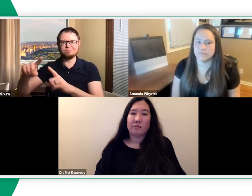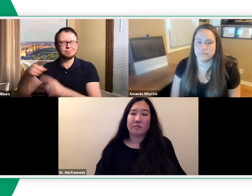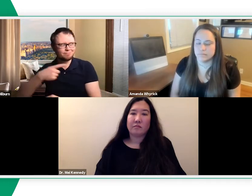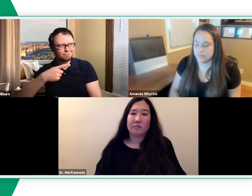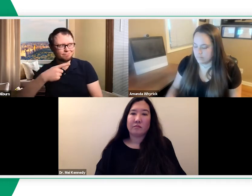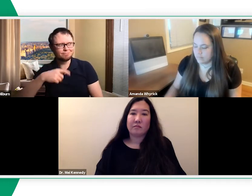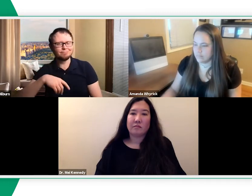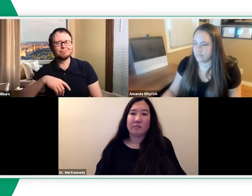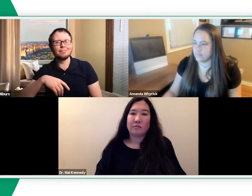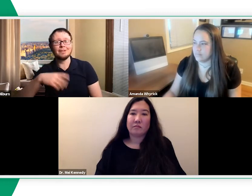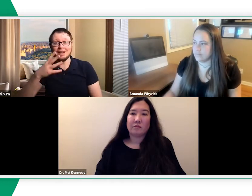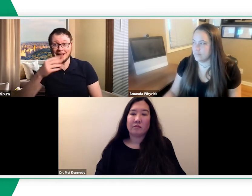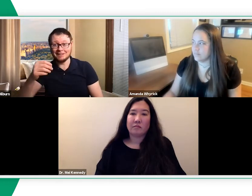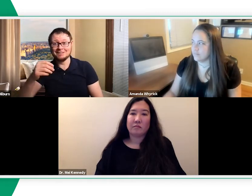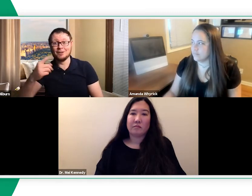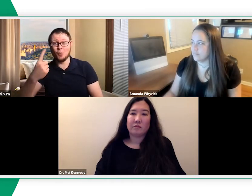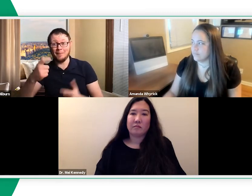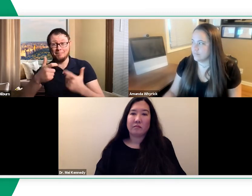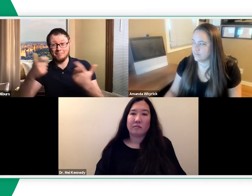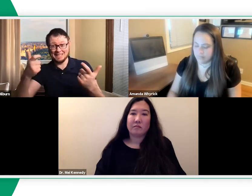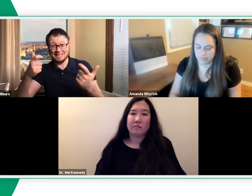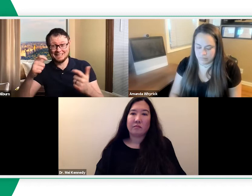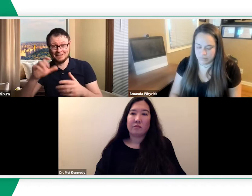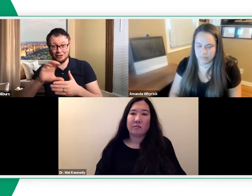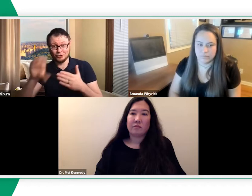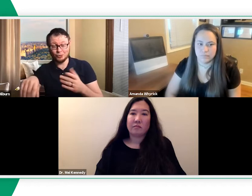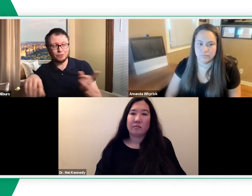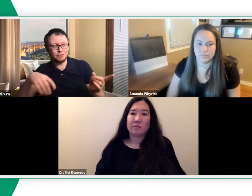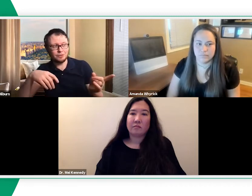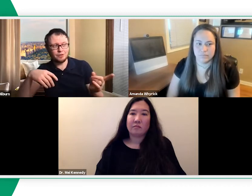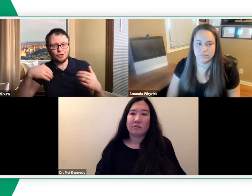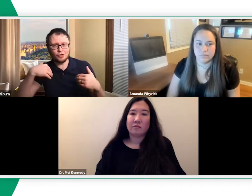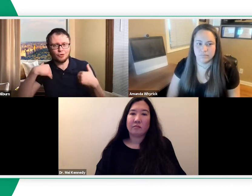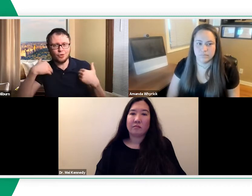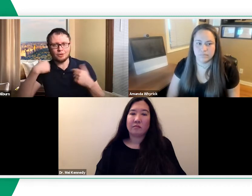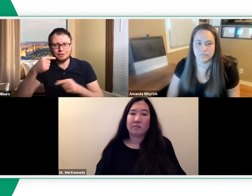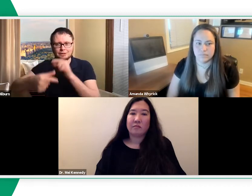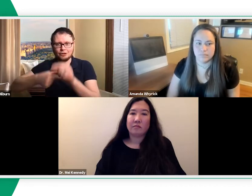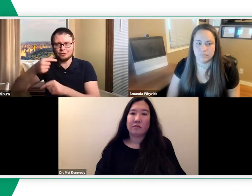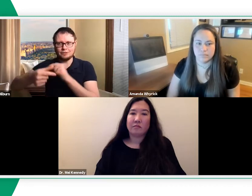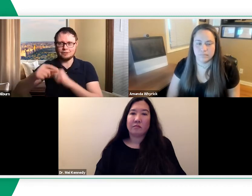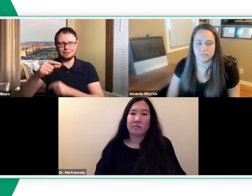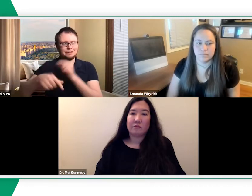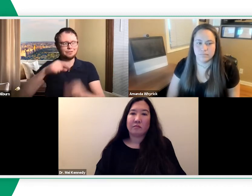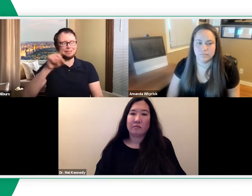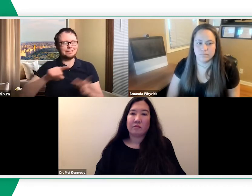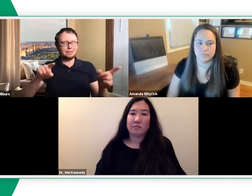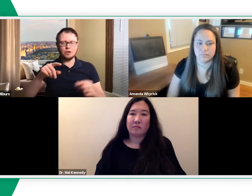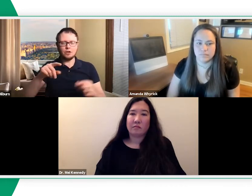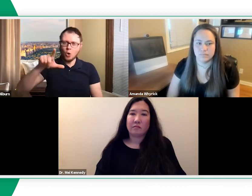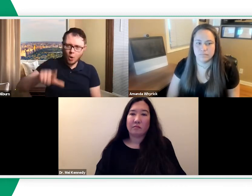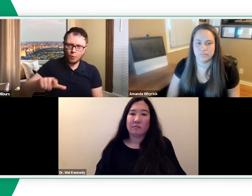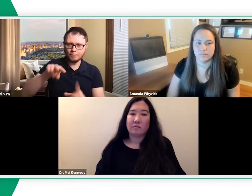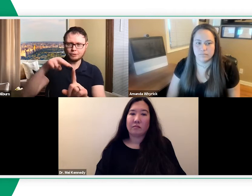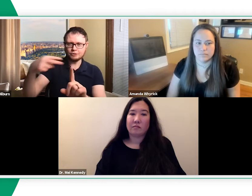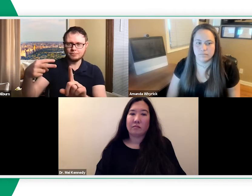of criminal activity that had happened. One huge consequence of this is that Generation